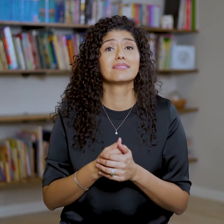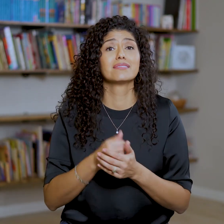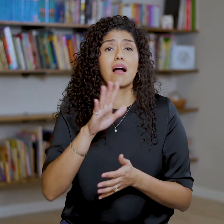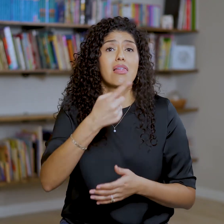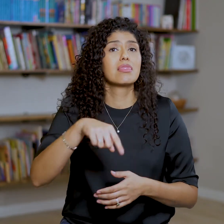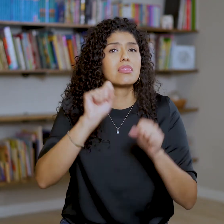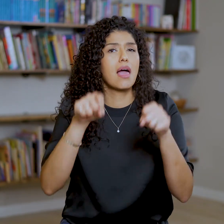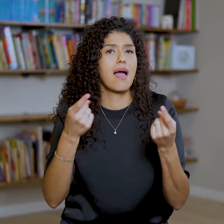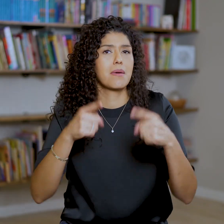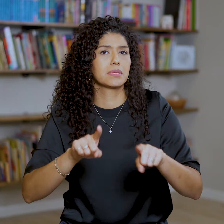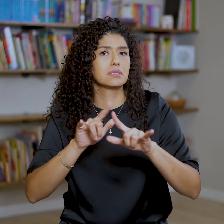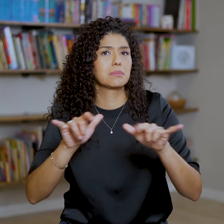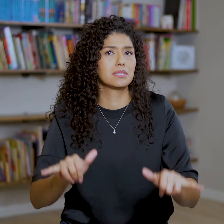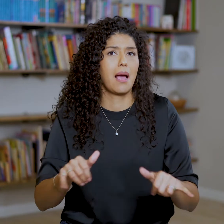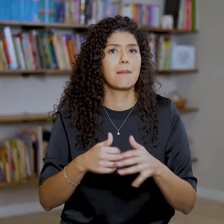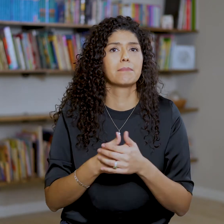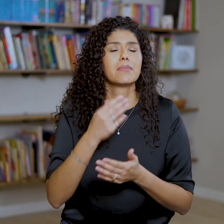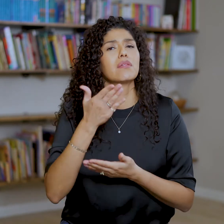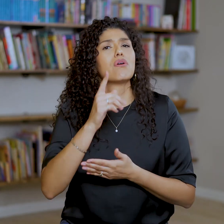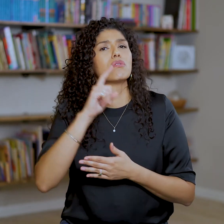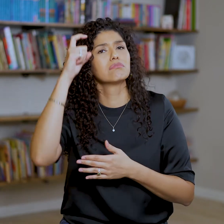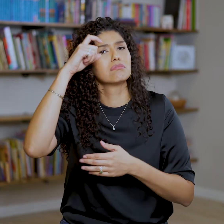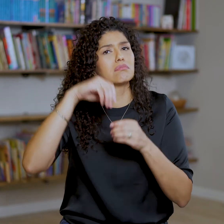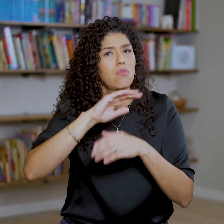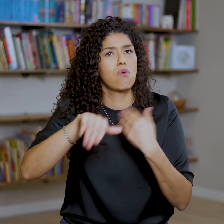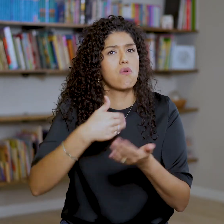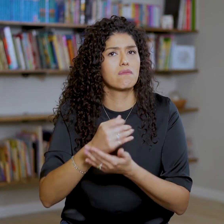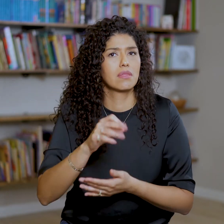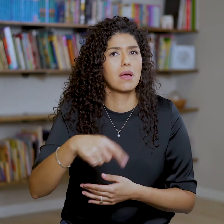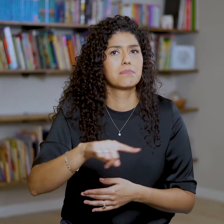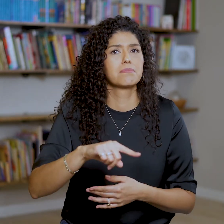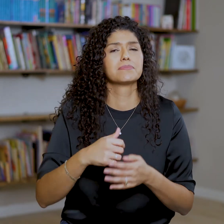they aren’t mutually exclusive and there’s wisdom in all of them.